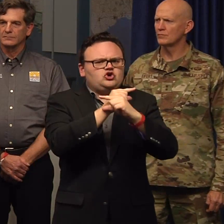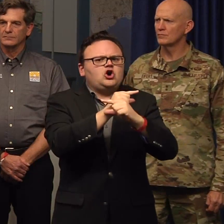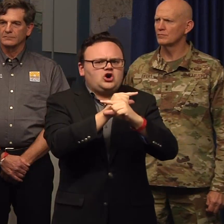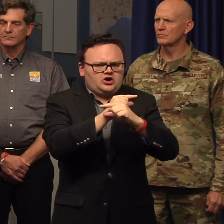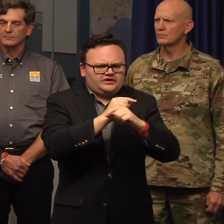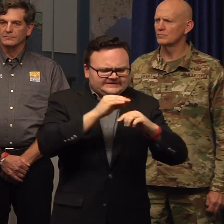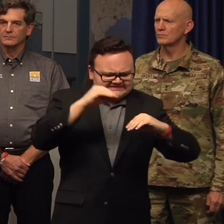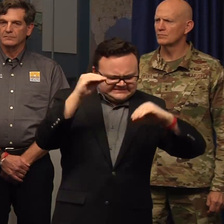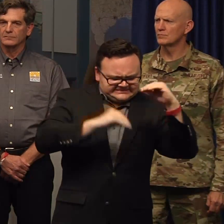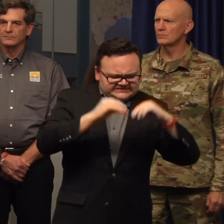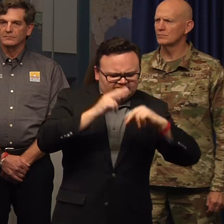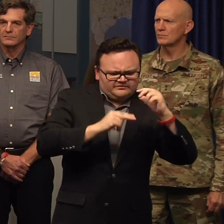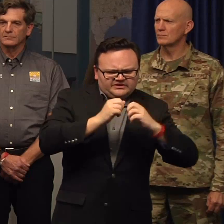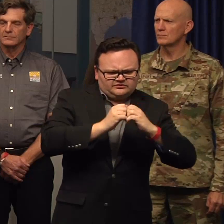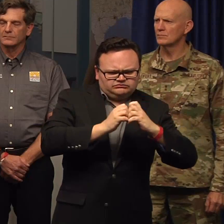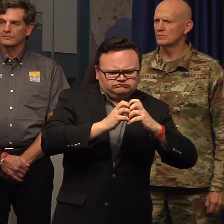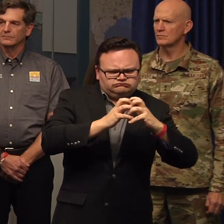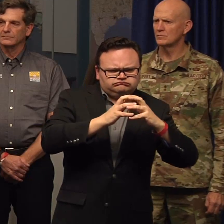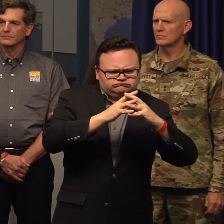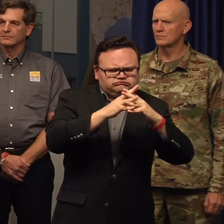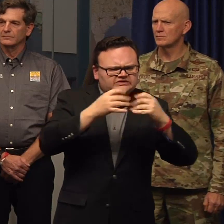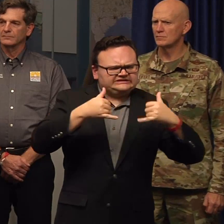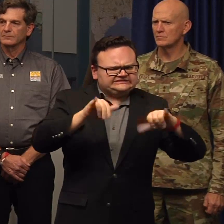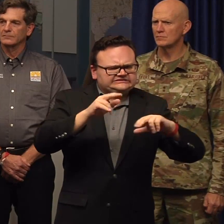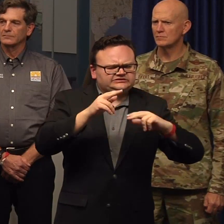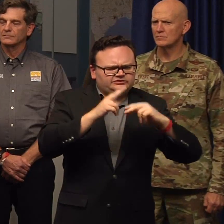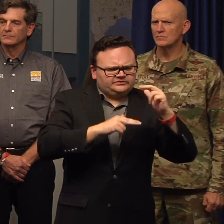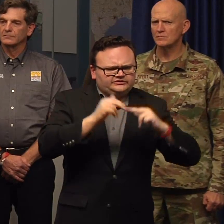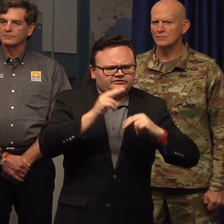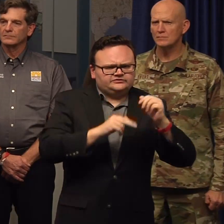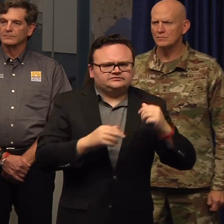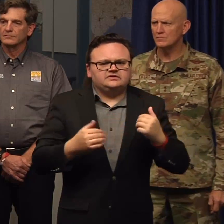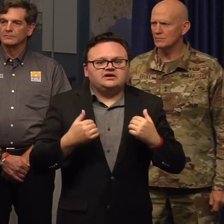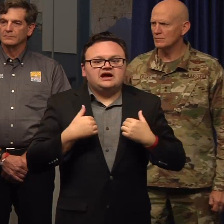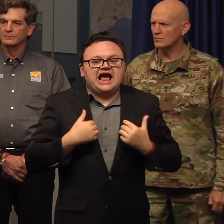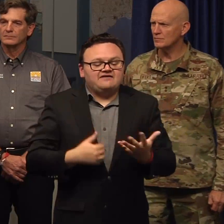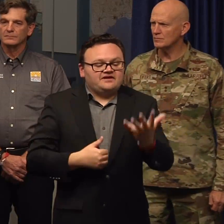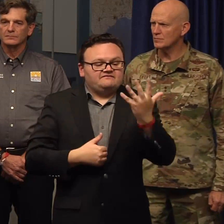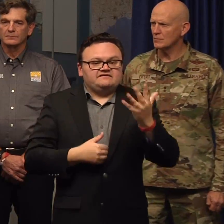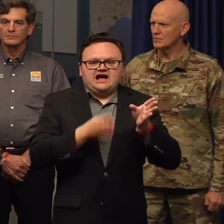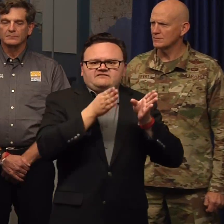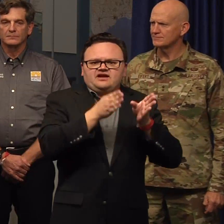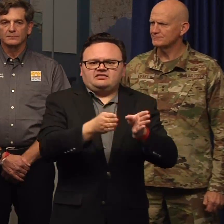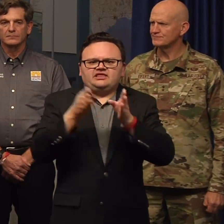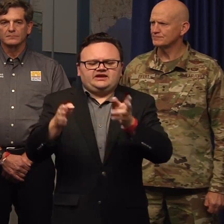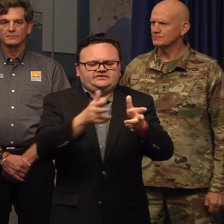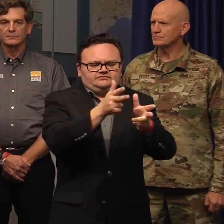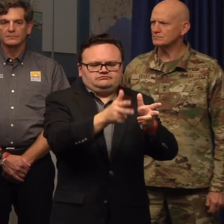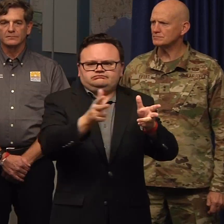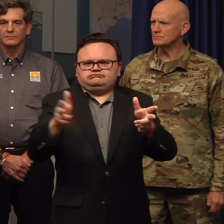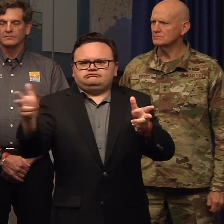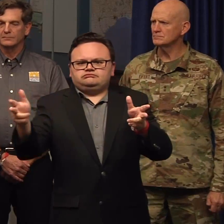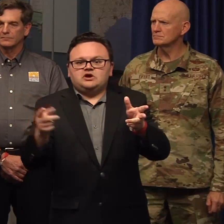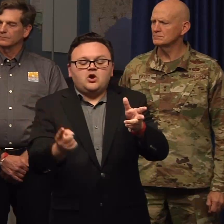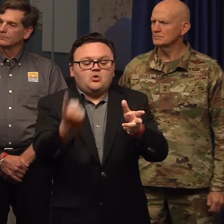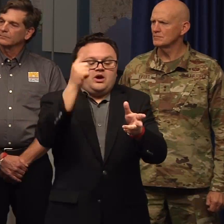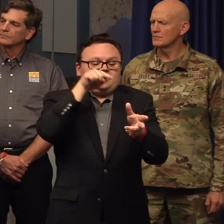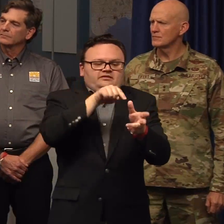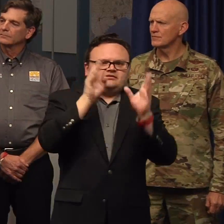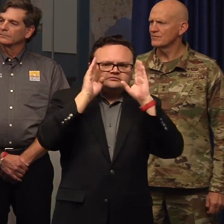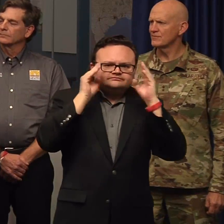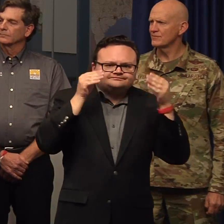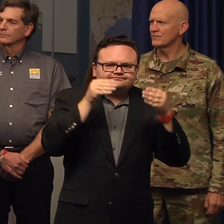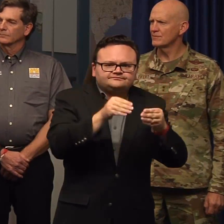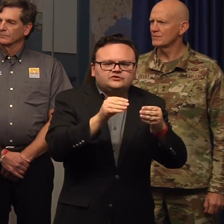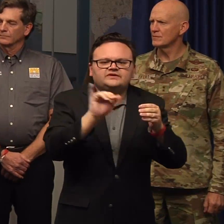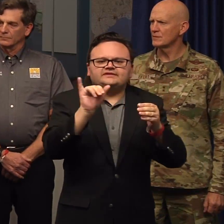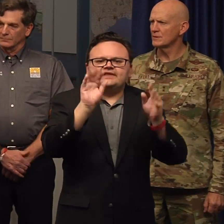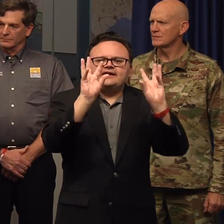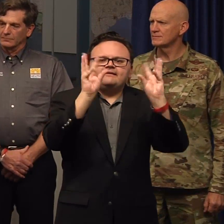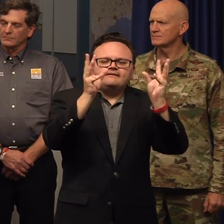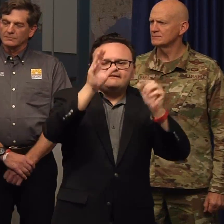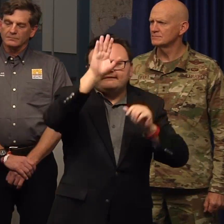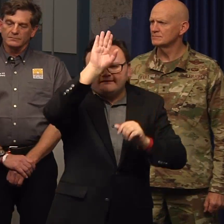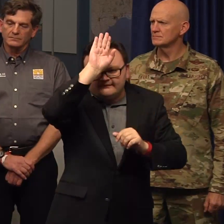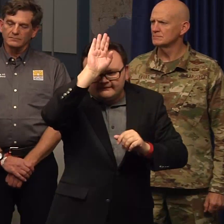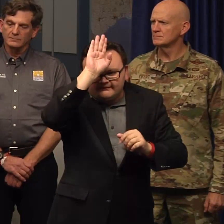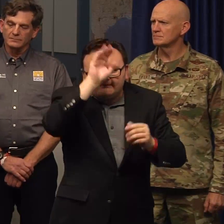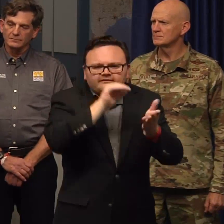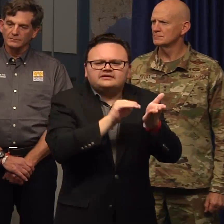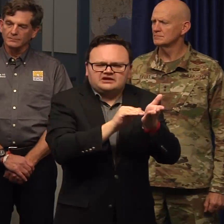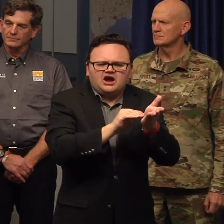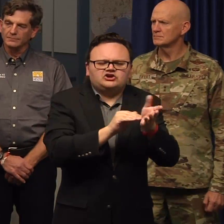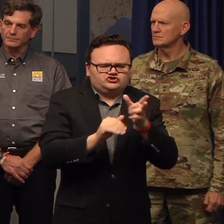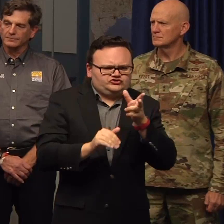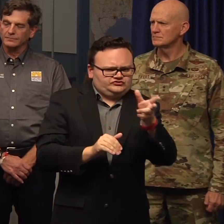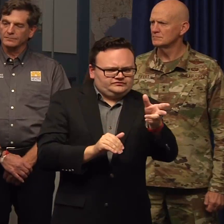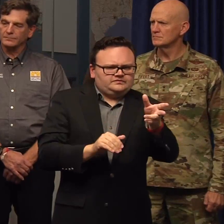MOBILE SITE TODAY.